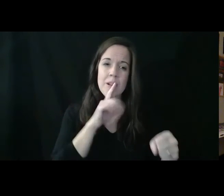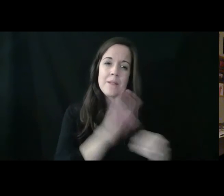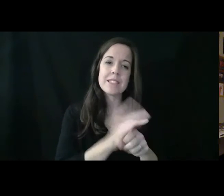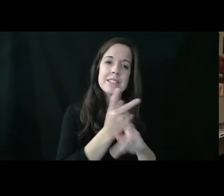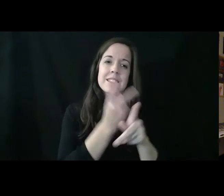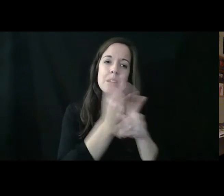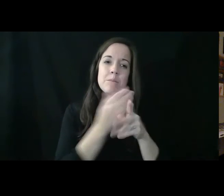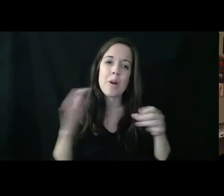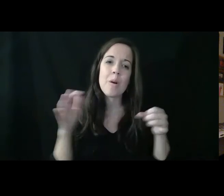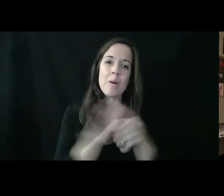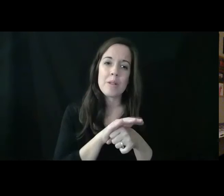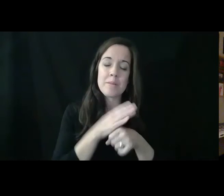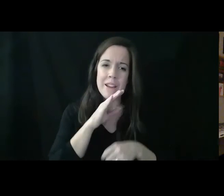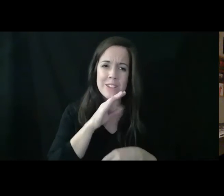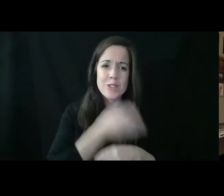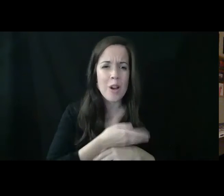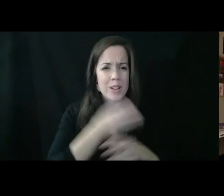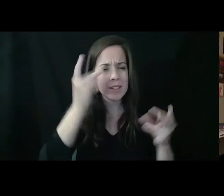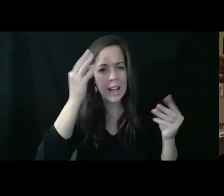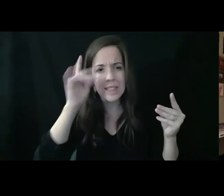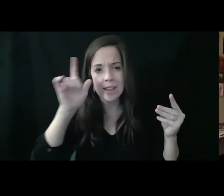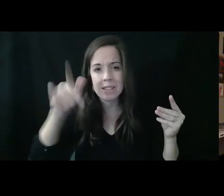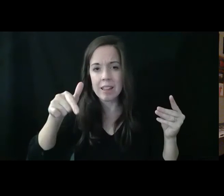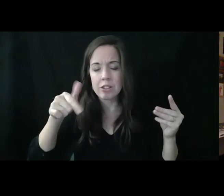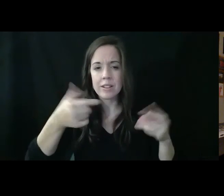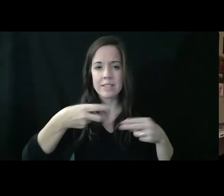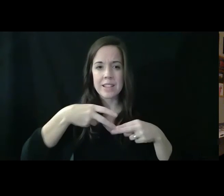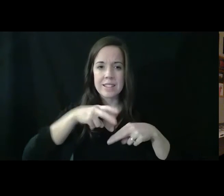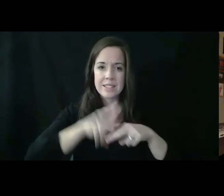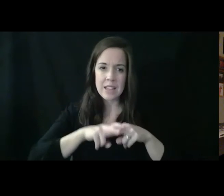My daughter, I think later, as I sit on the lid of the toilet while her brother